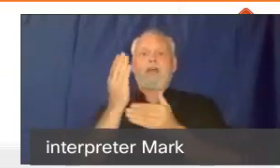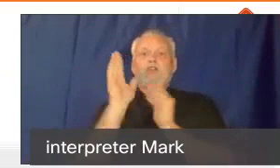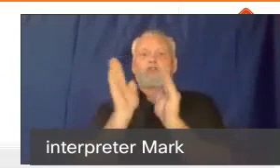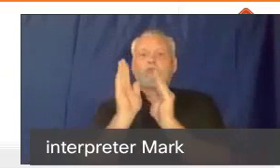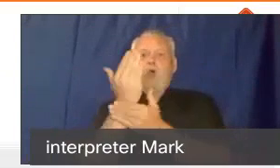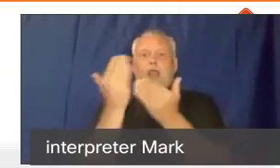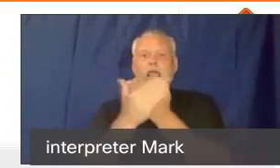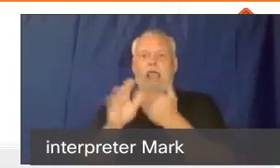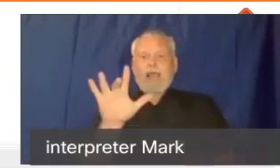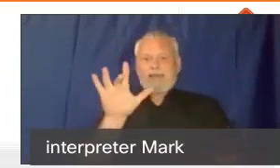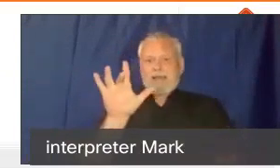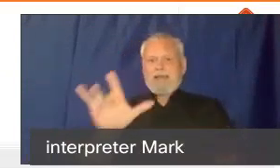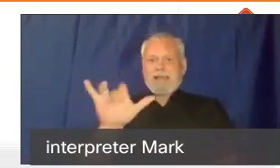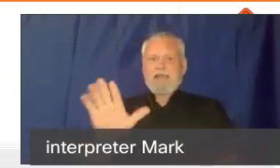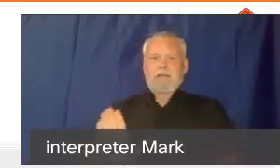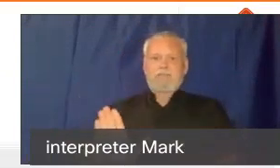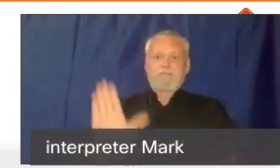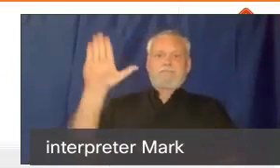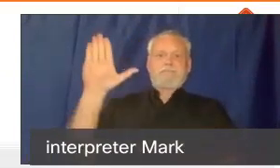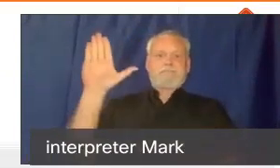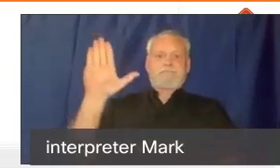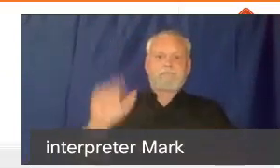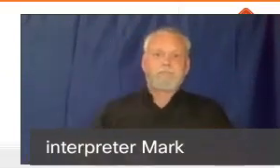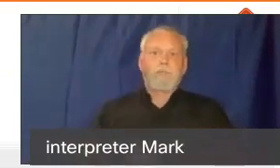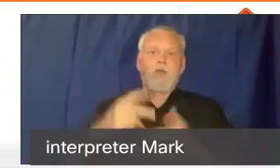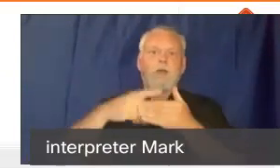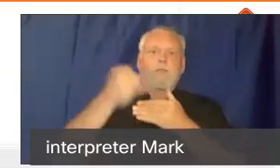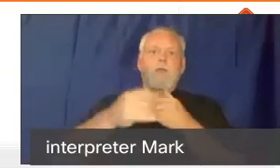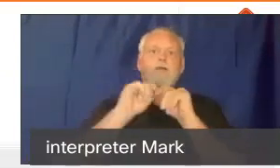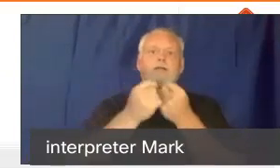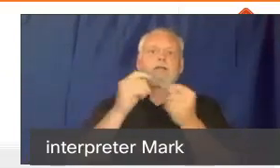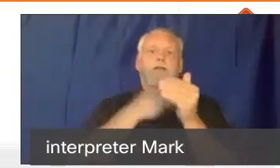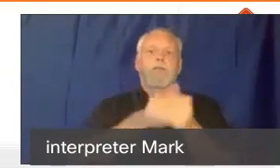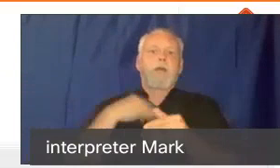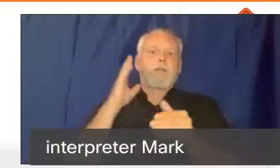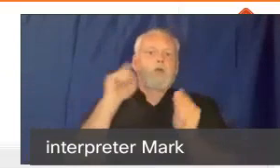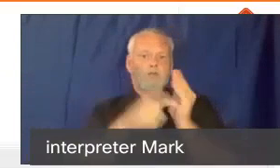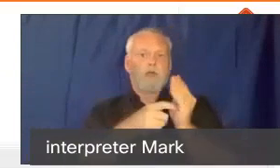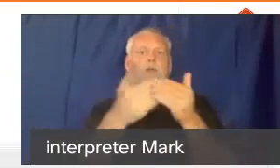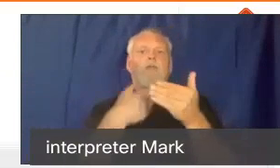Click the hand icon to raise your hand a project team member will acknowledge you before we unmute you. So you may speak.